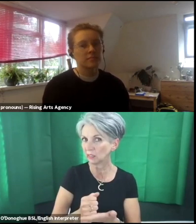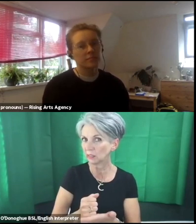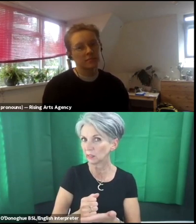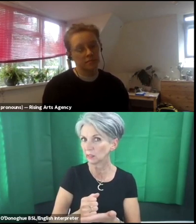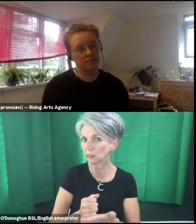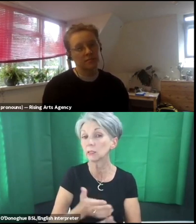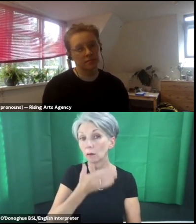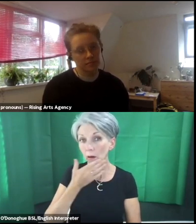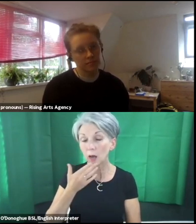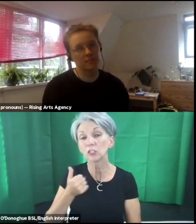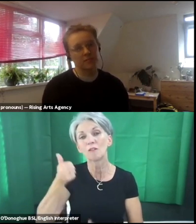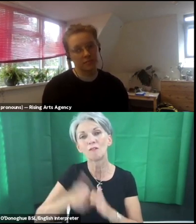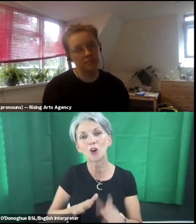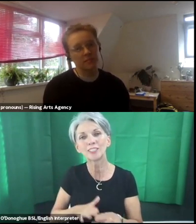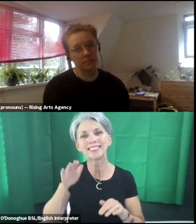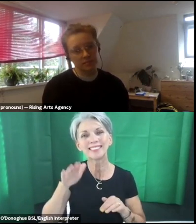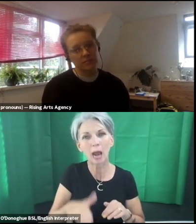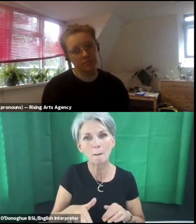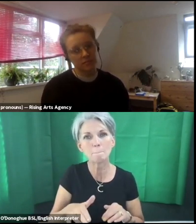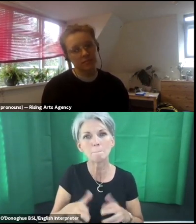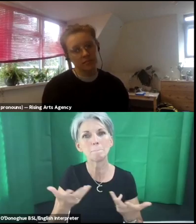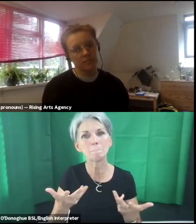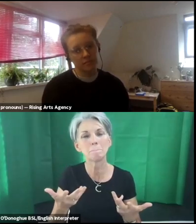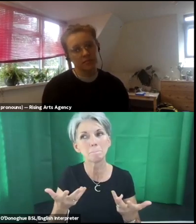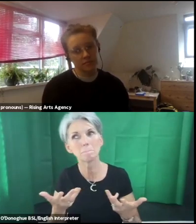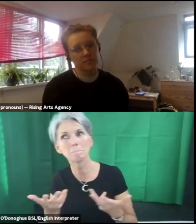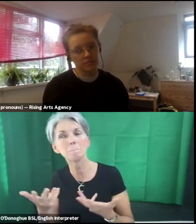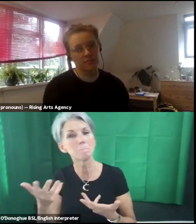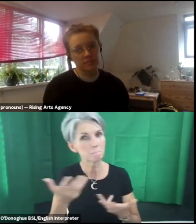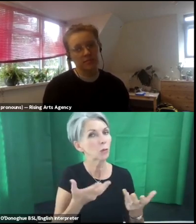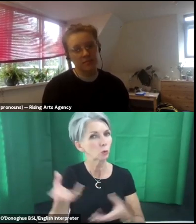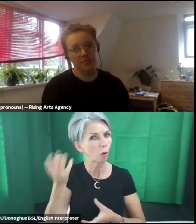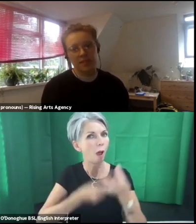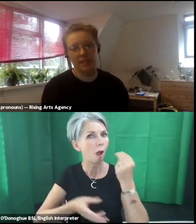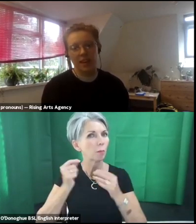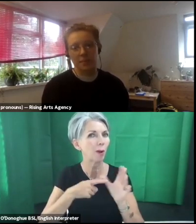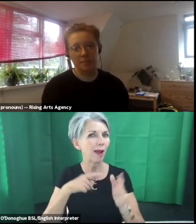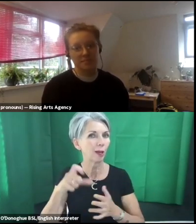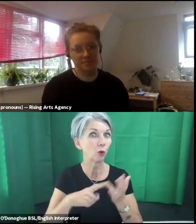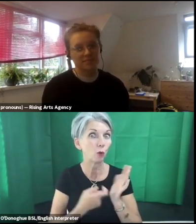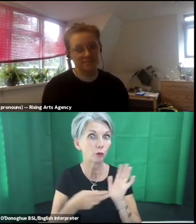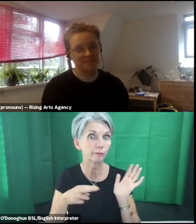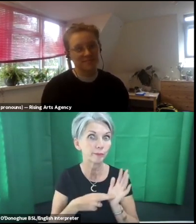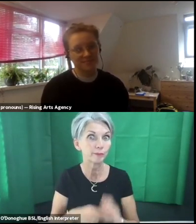And that's a really nice first step for people to enter into ACORN as well. I'll do those links now.